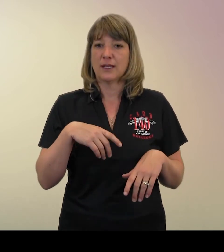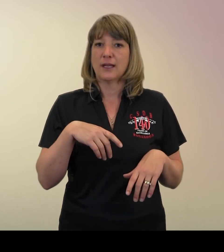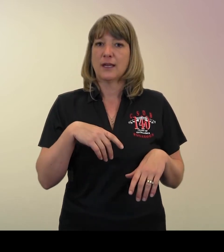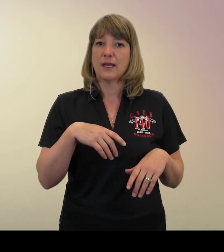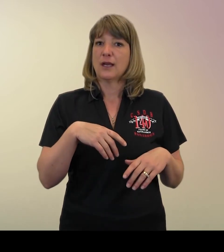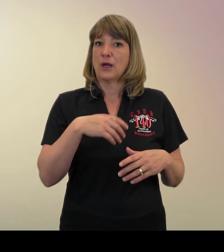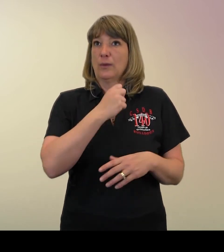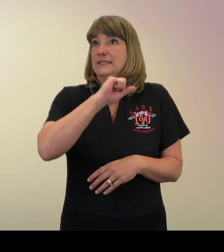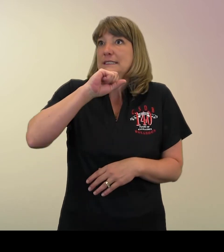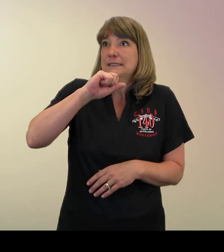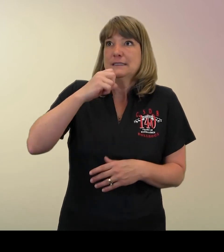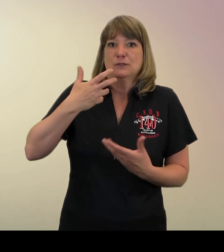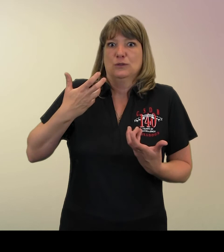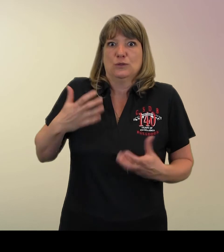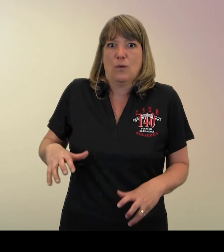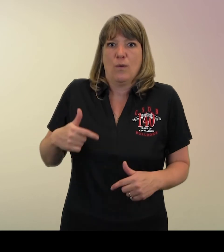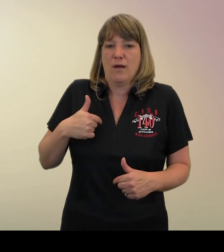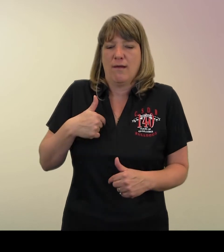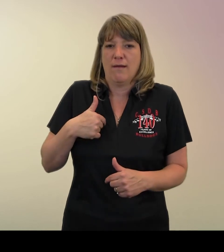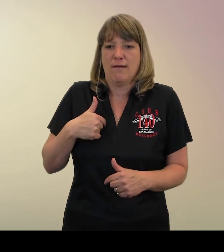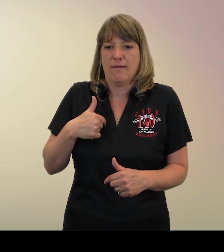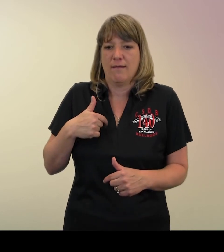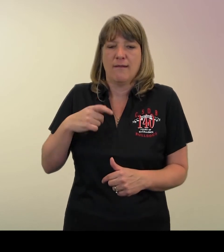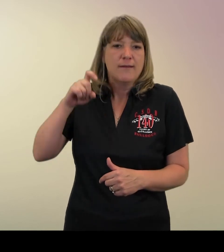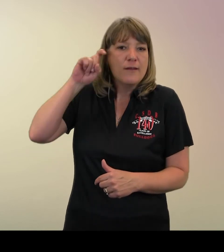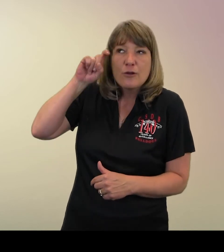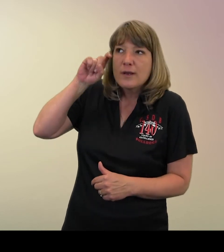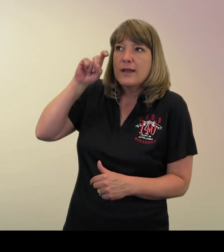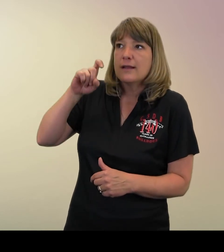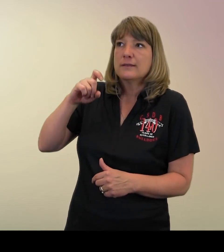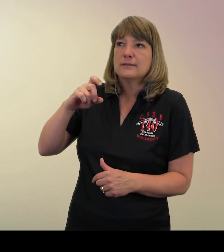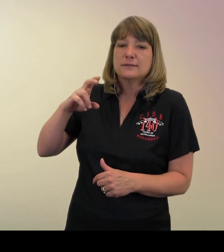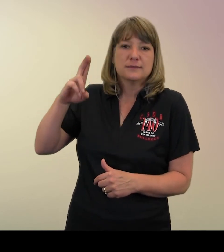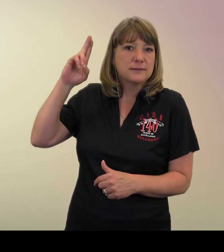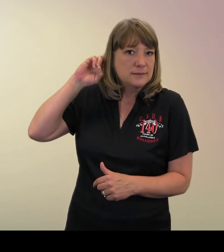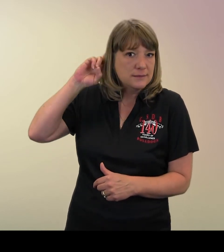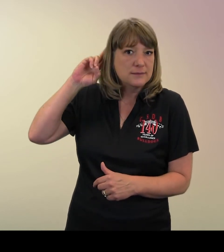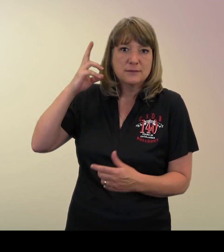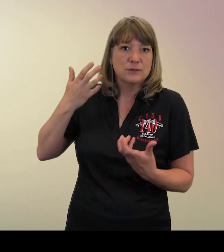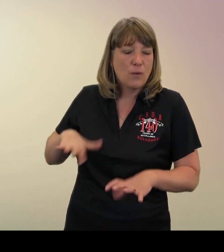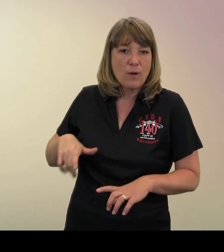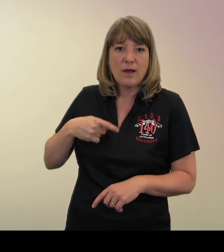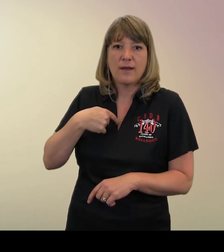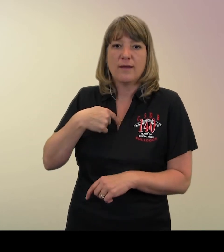Children, who are resistant to wearing their hearing aids